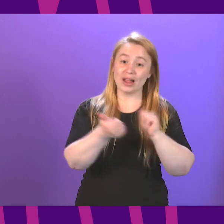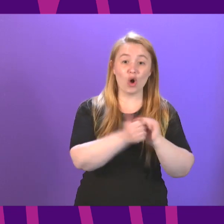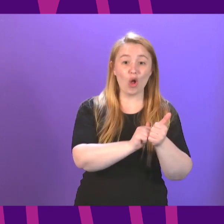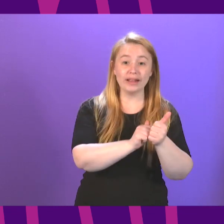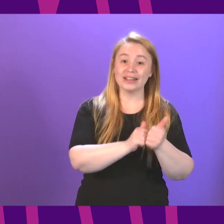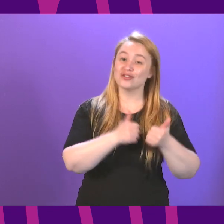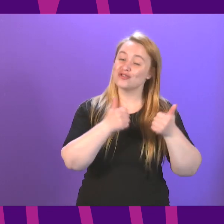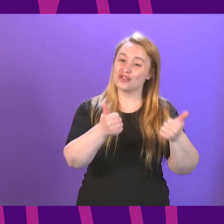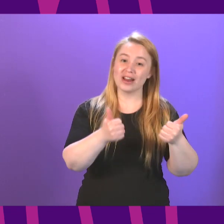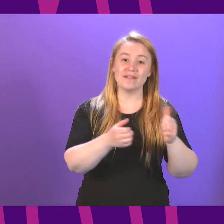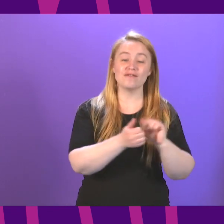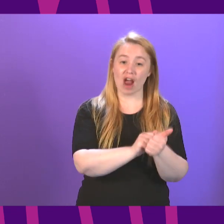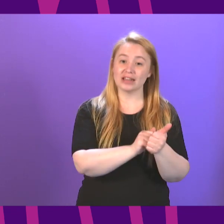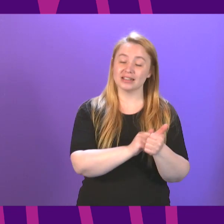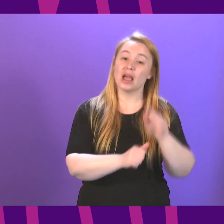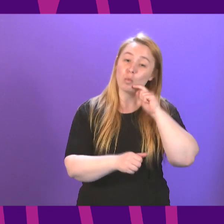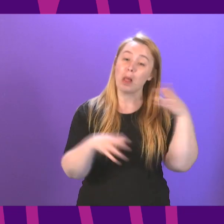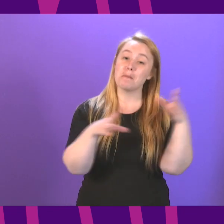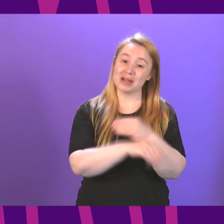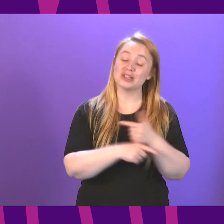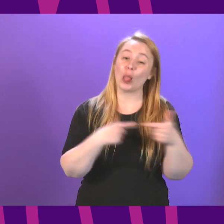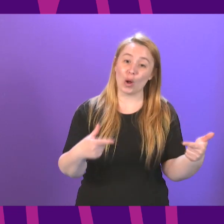and we are going to miss her greatly. I wish her all the best in her retirement.